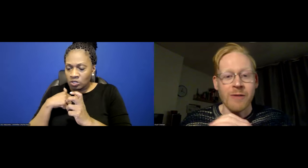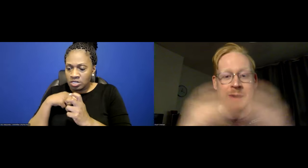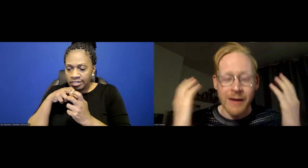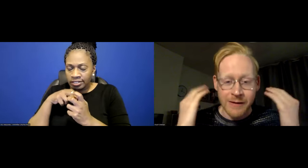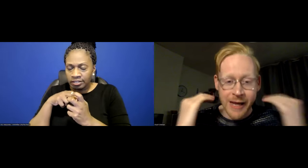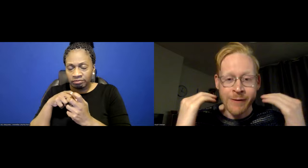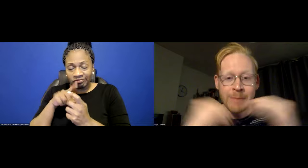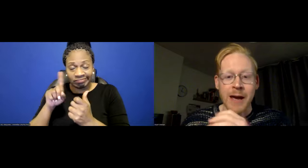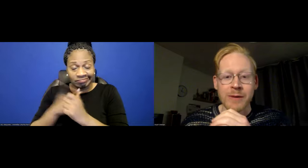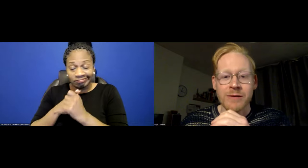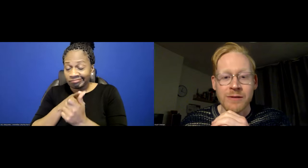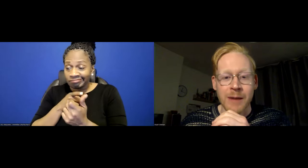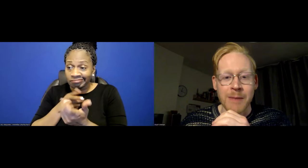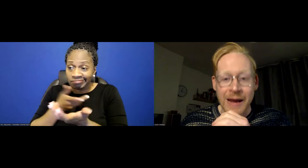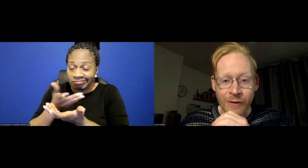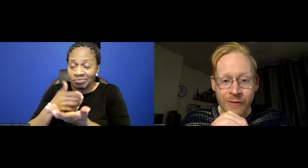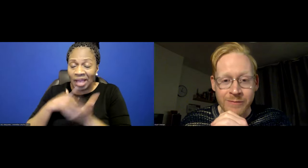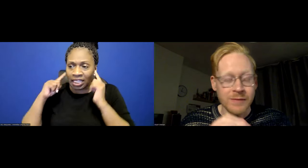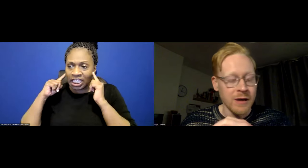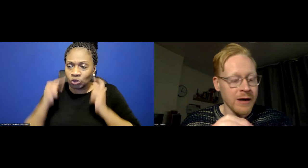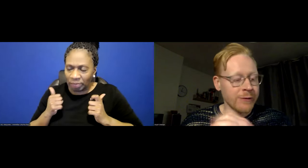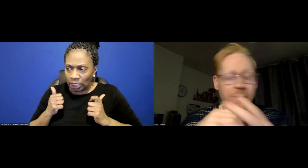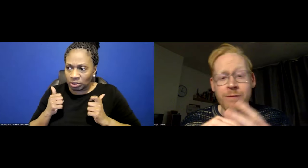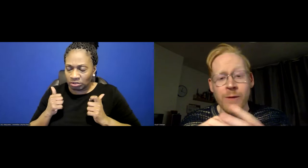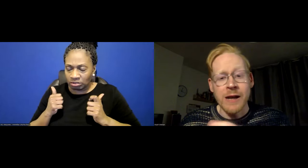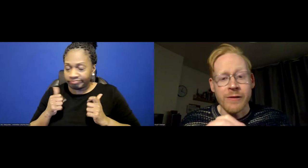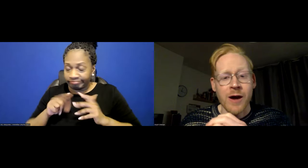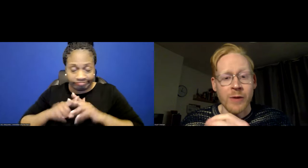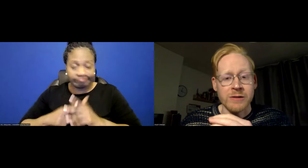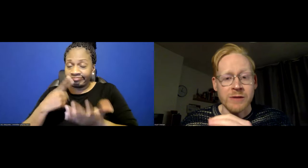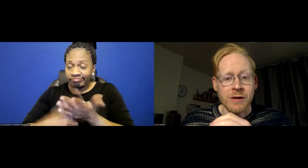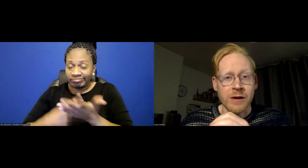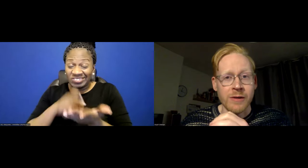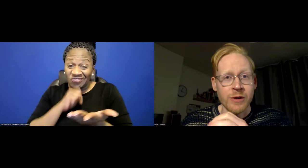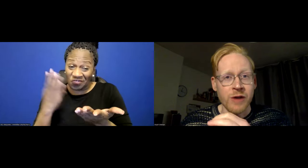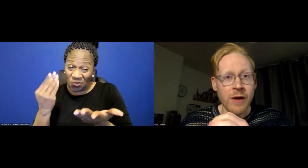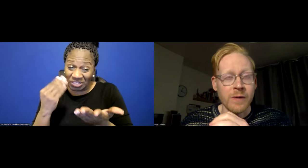of my hearing impairment head on. I was only 14 at the time when I started learning with Jo